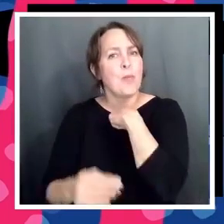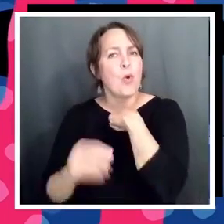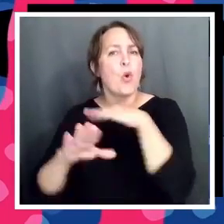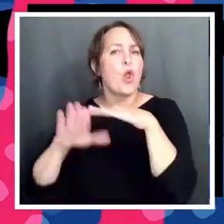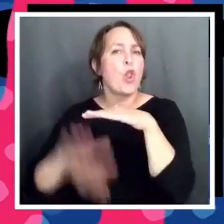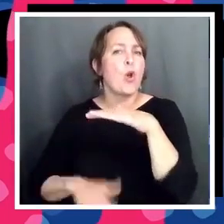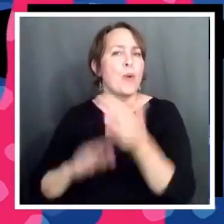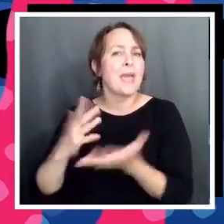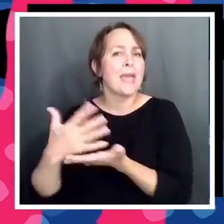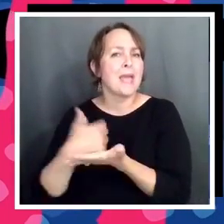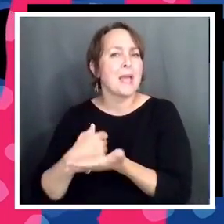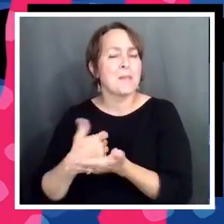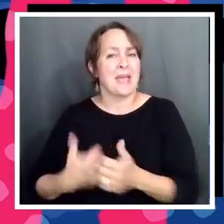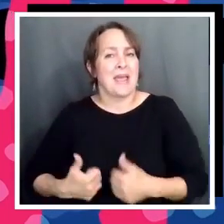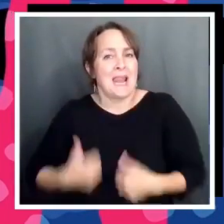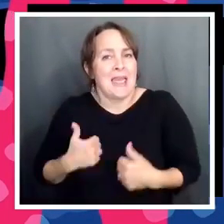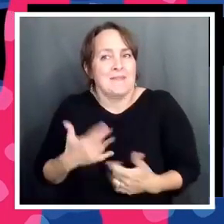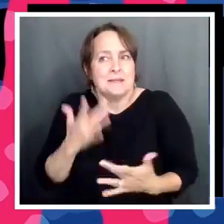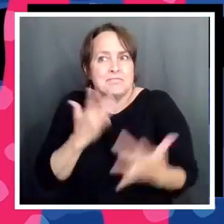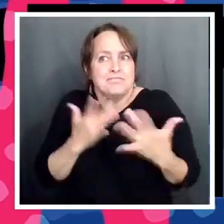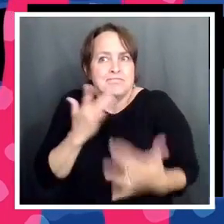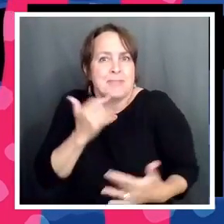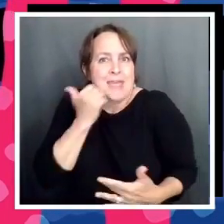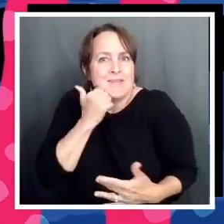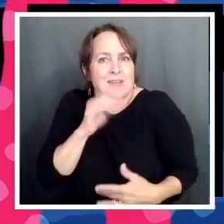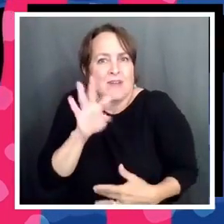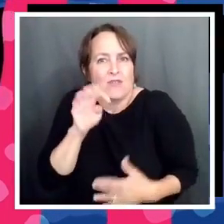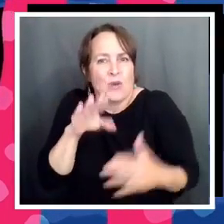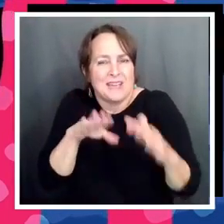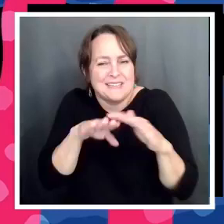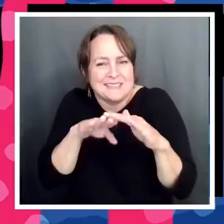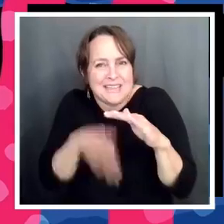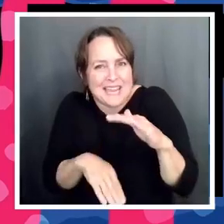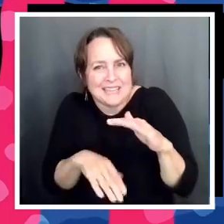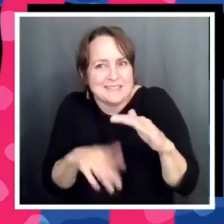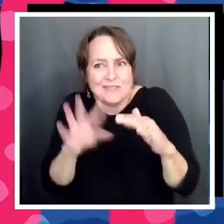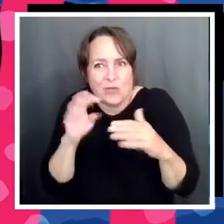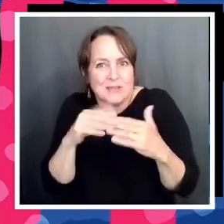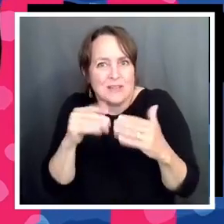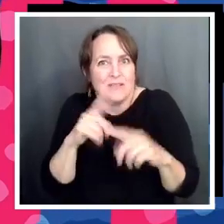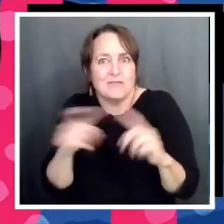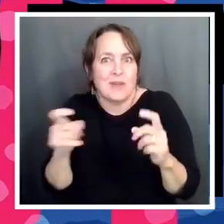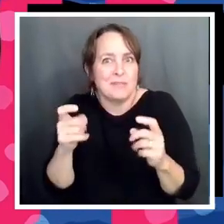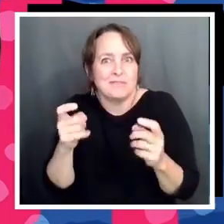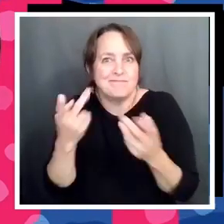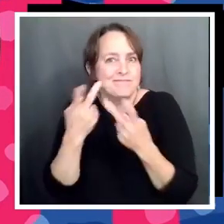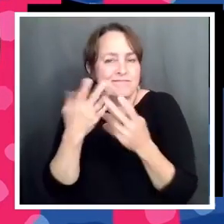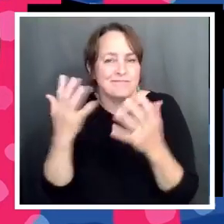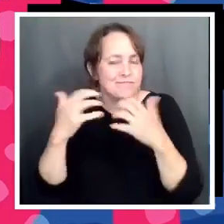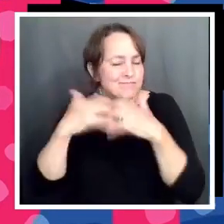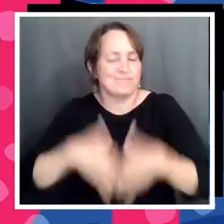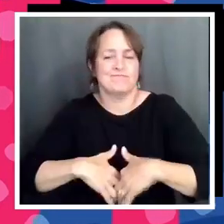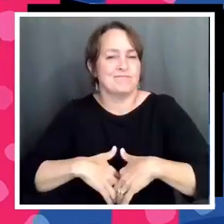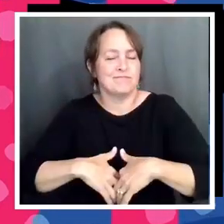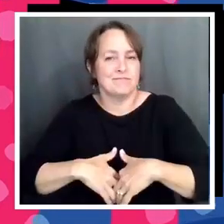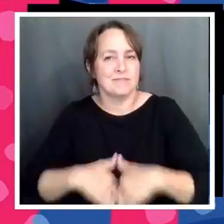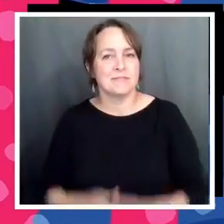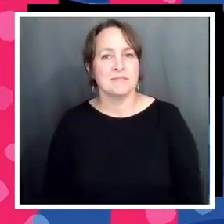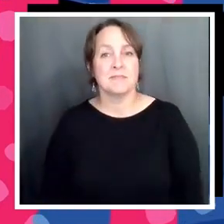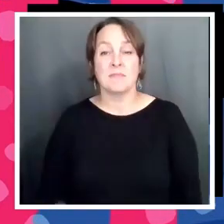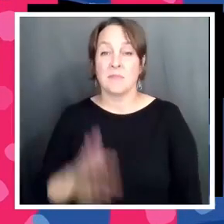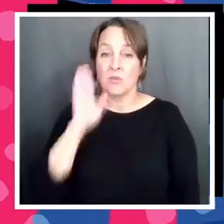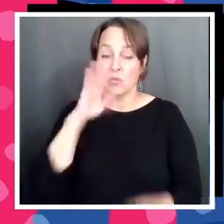THIS COUNTRY -ABOUT 140 MILLION